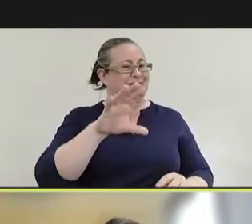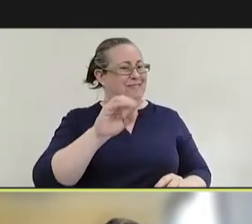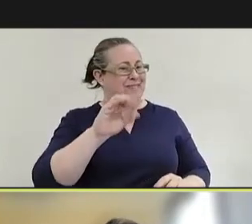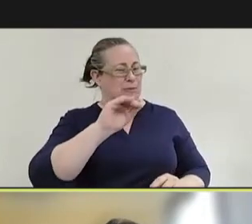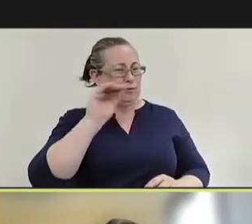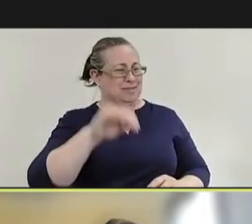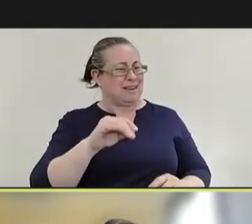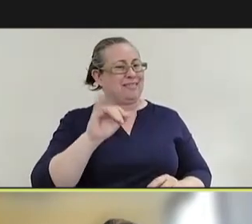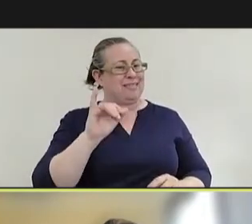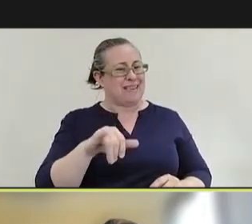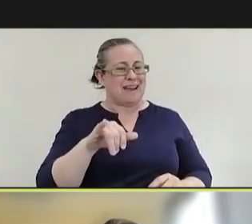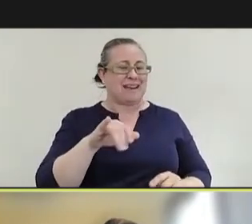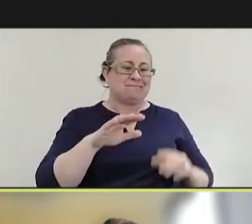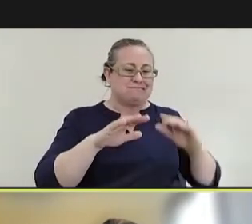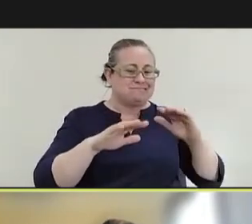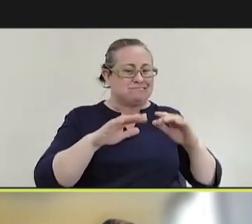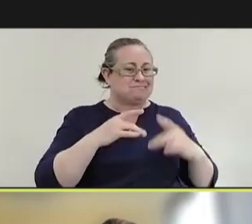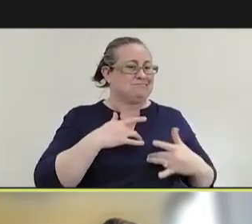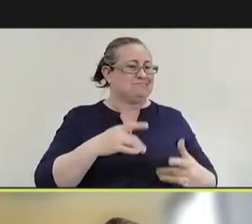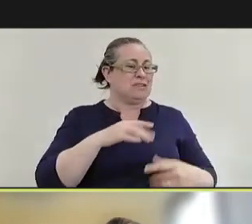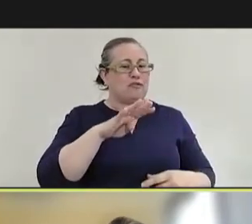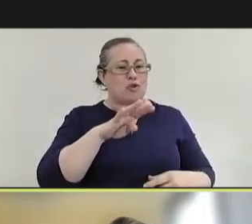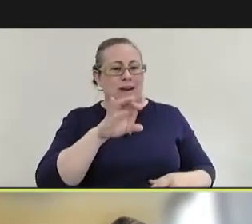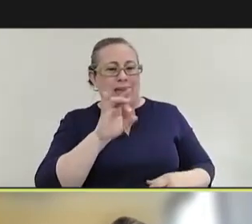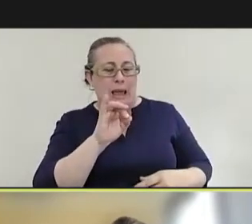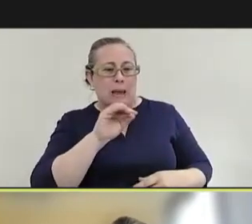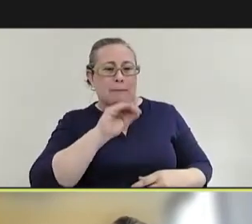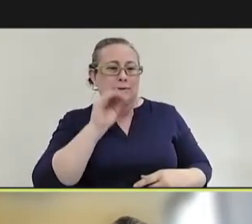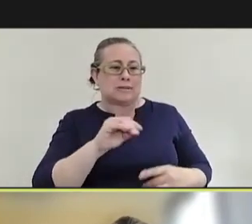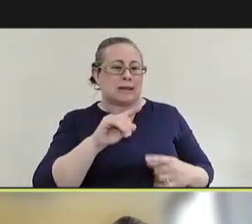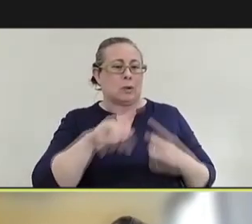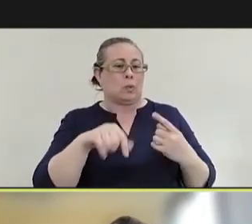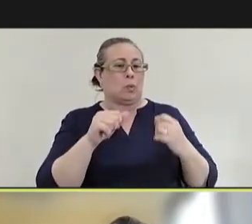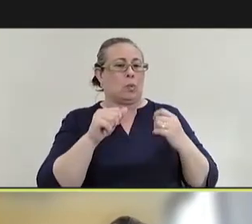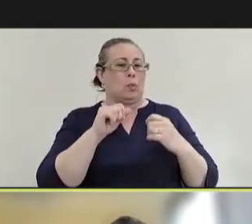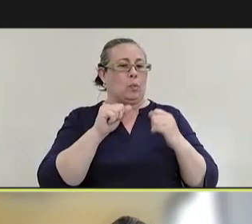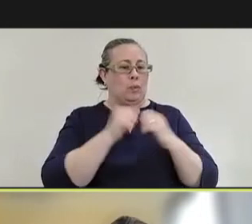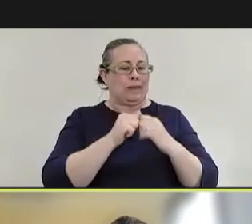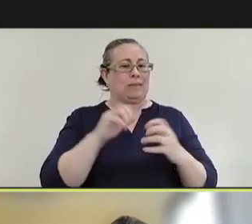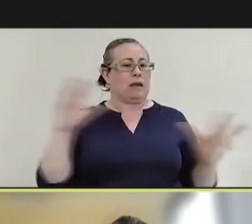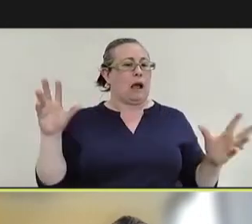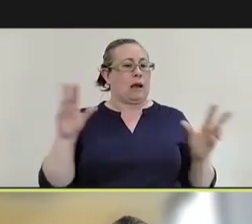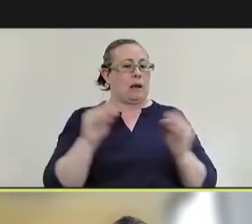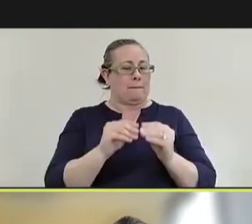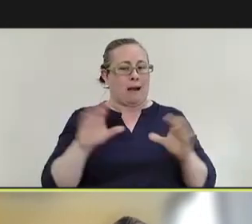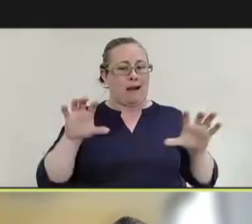about 48 percent when you look at it combined as a cumulative look, that's still more than half